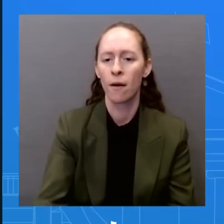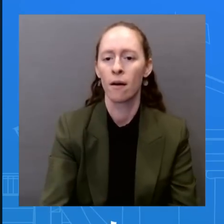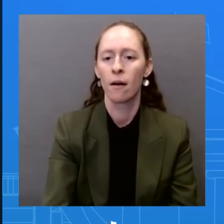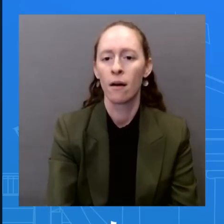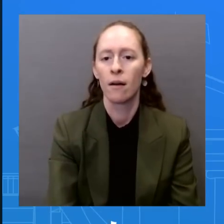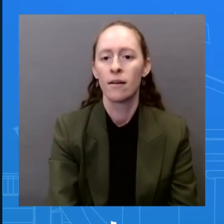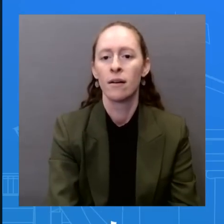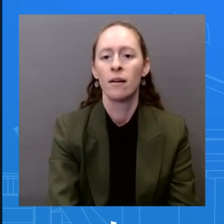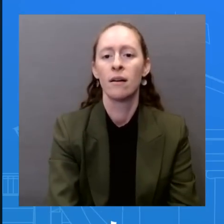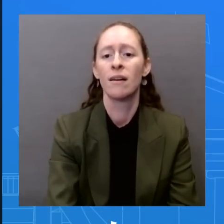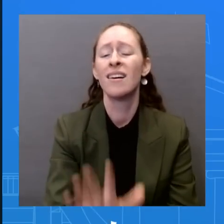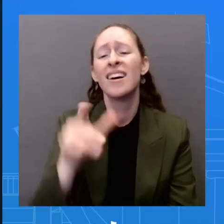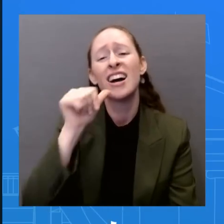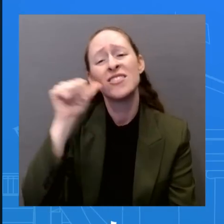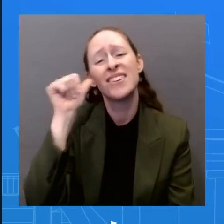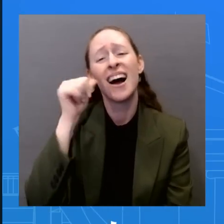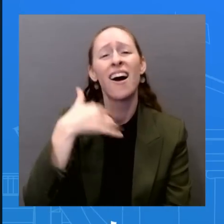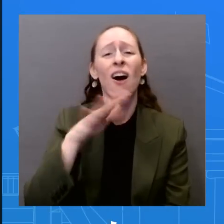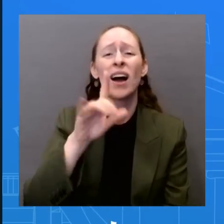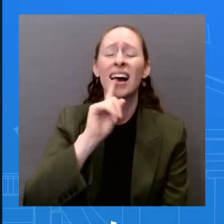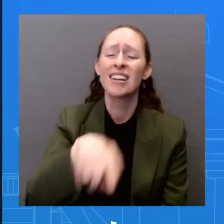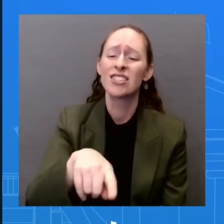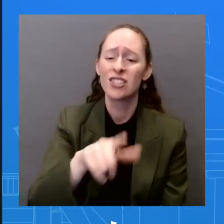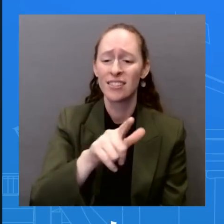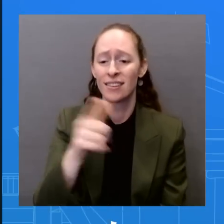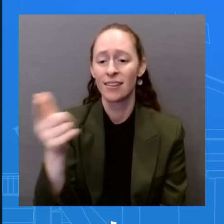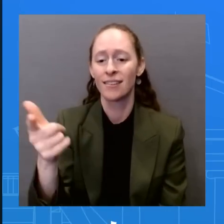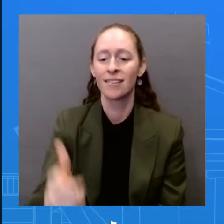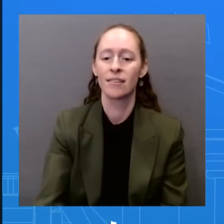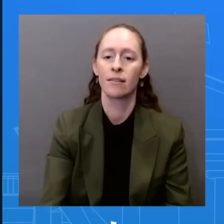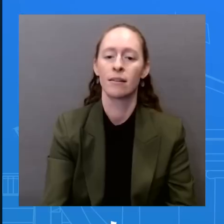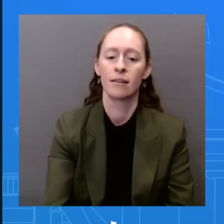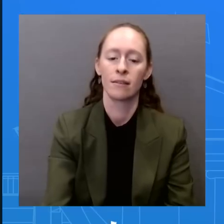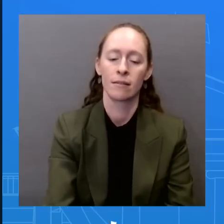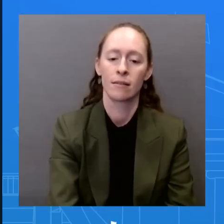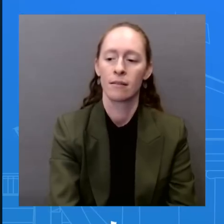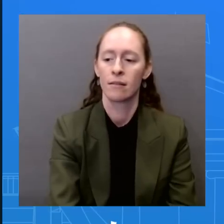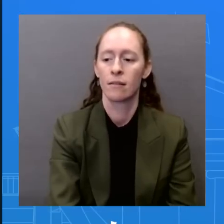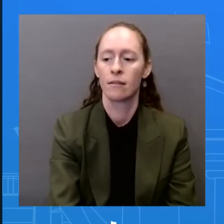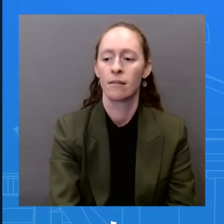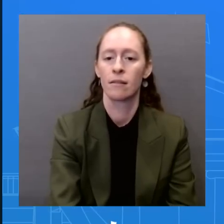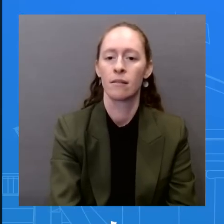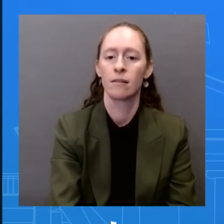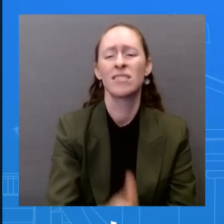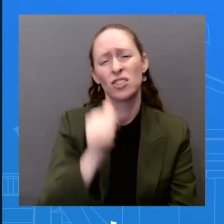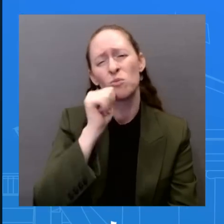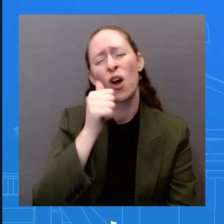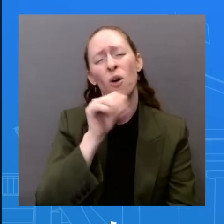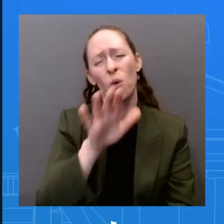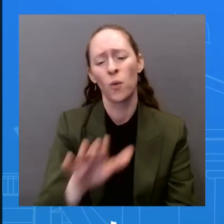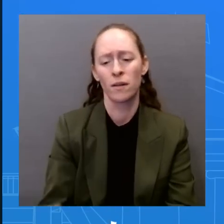Let me try and pick somebody -- Go ahead, S.V. Way in the back. >> The Press: Ms. Jean-Pierre: I'll be back tomorrow. I'll be back tomorrow. The Press: Just two quick ones, Karine.